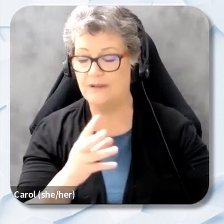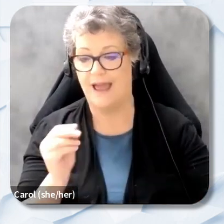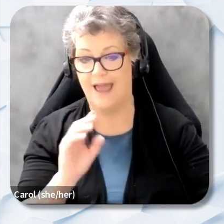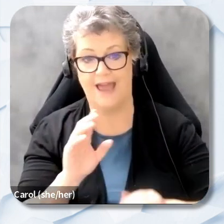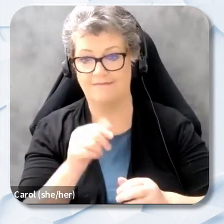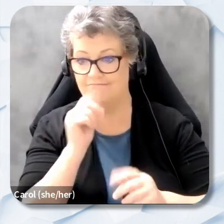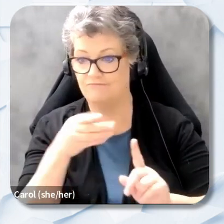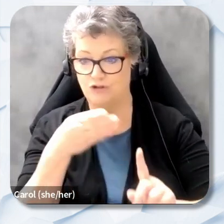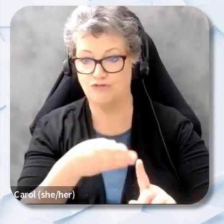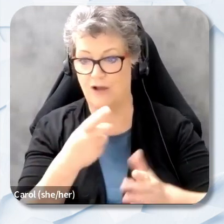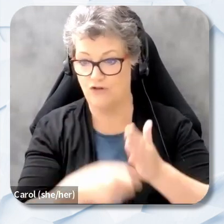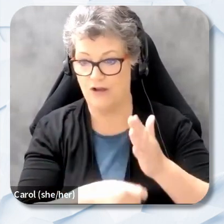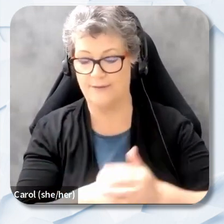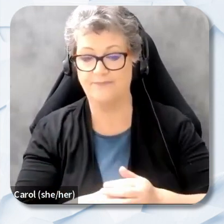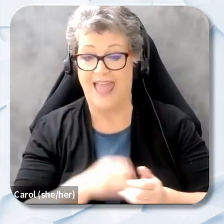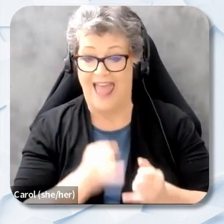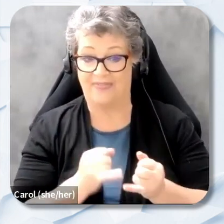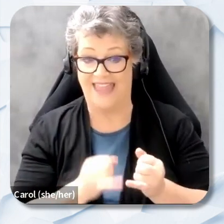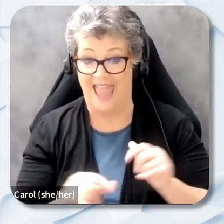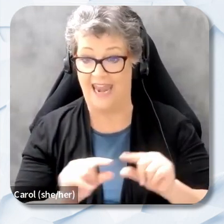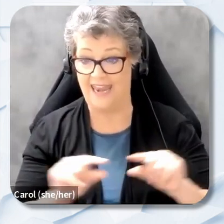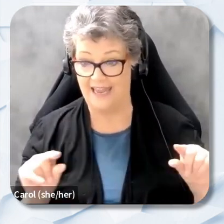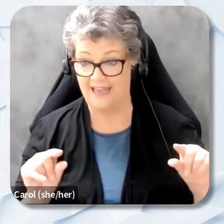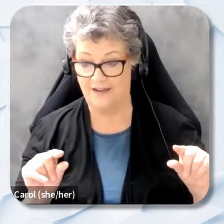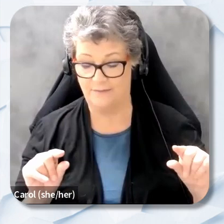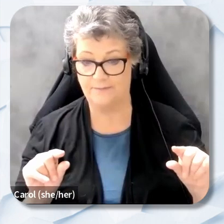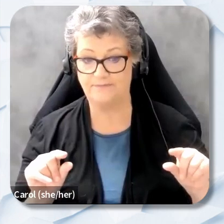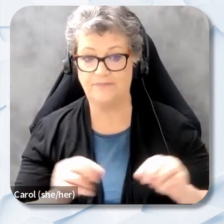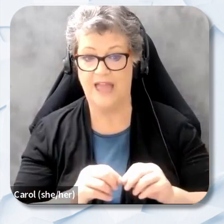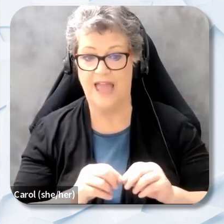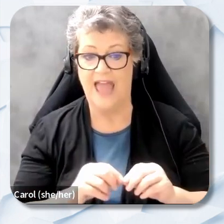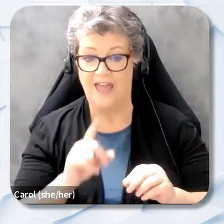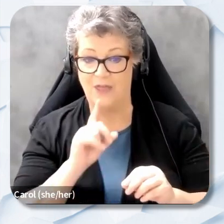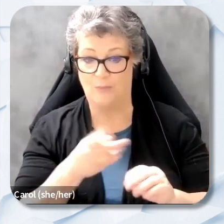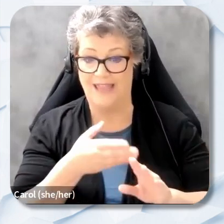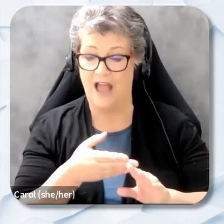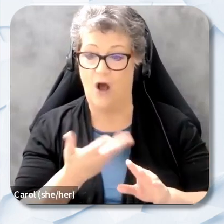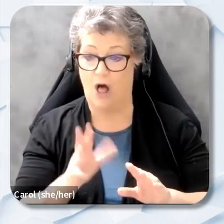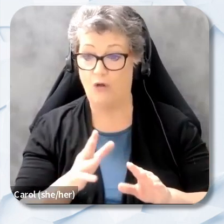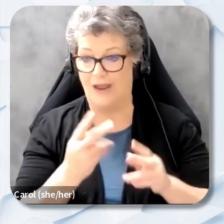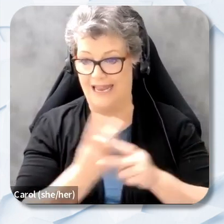At the end of the EEF Additional Expenditures section, there will be a pre calculated total